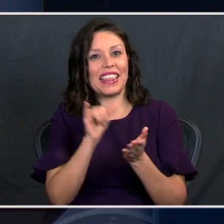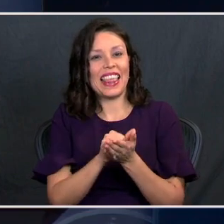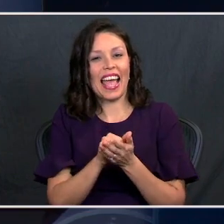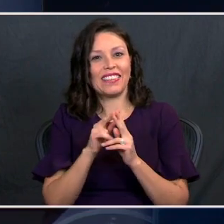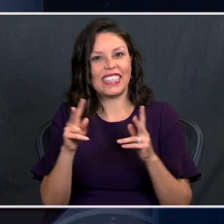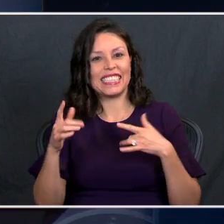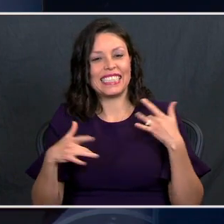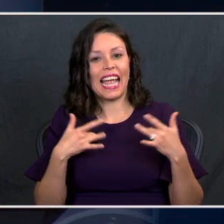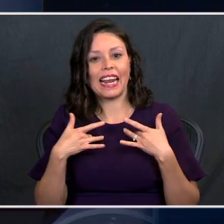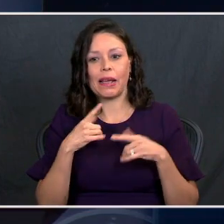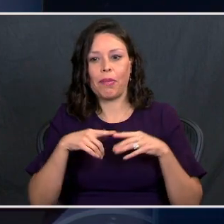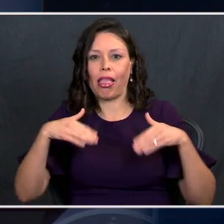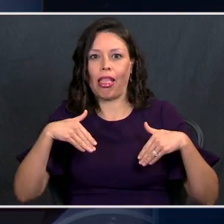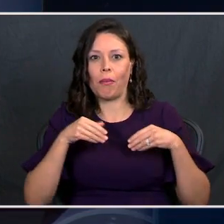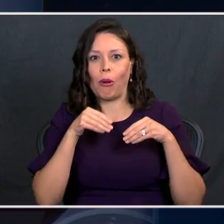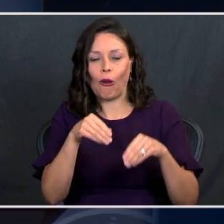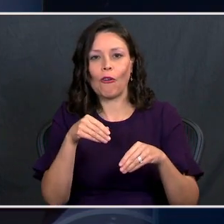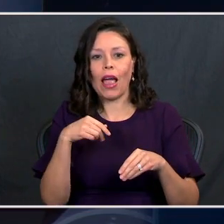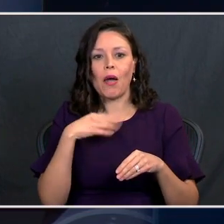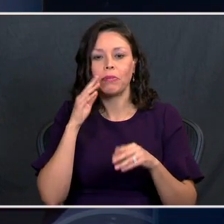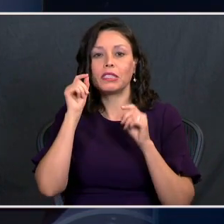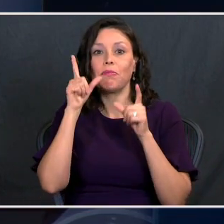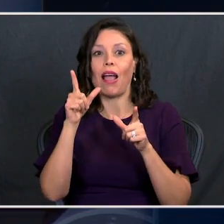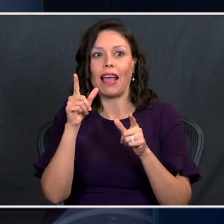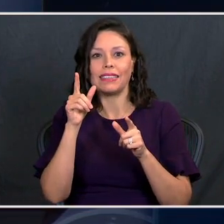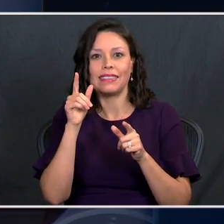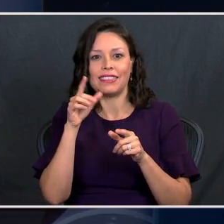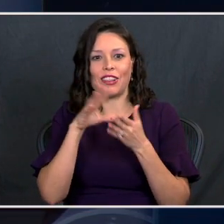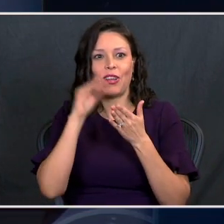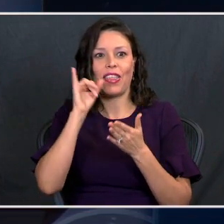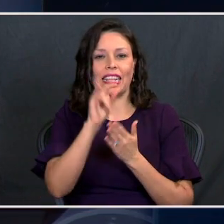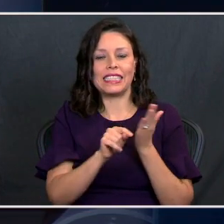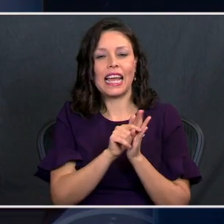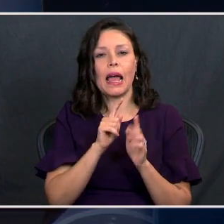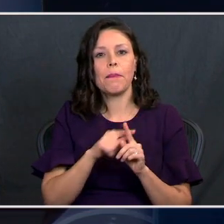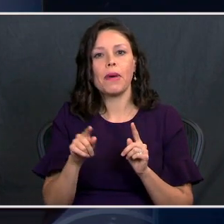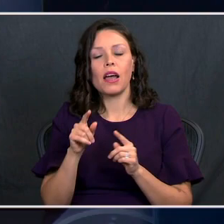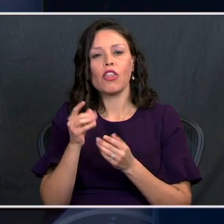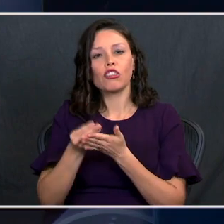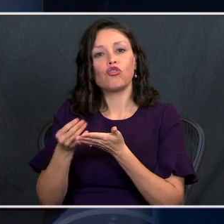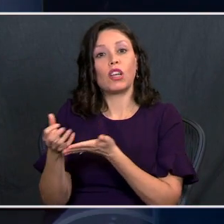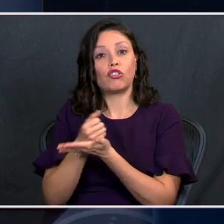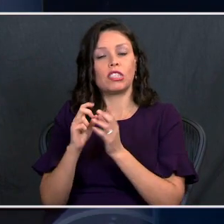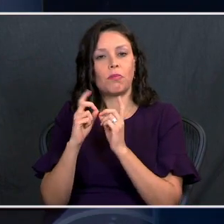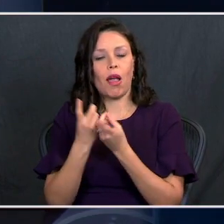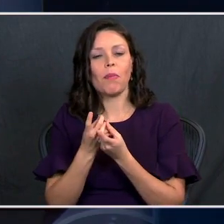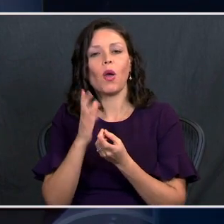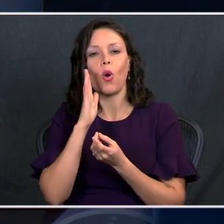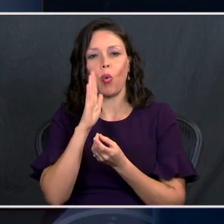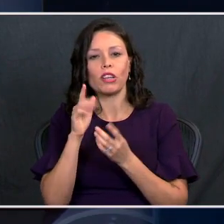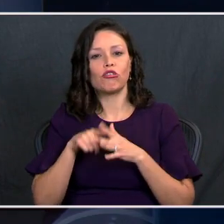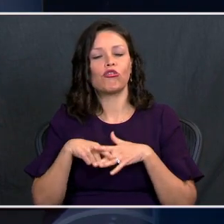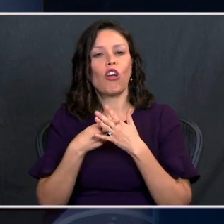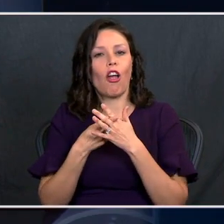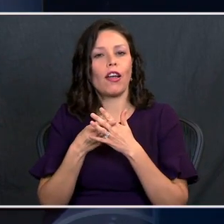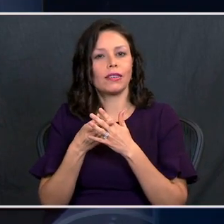It hasn't moved forward yet, which we would have been surprised to learn at the time. The Treasury Department is taking steps to resume efforts to put Harriet Tubman